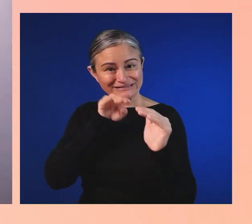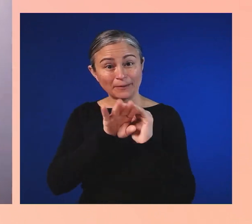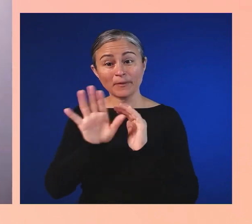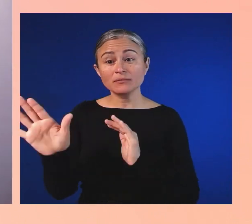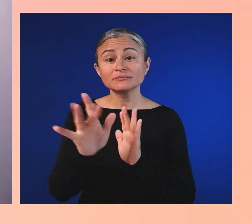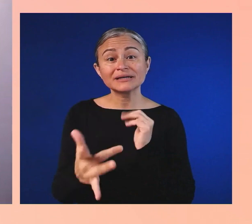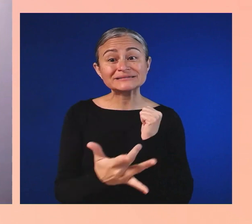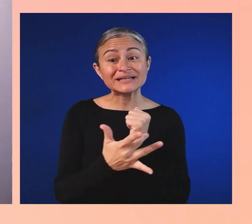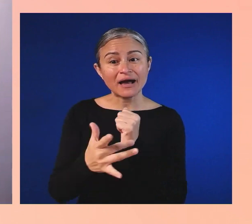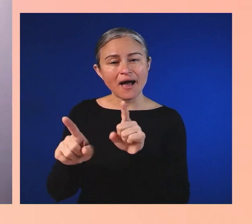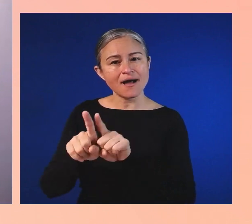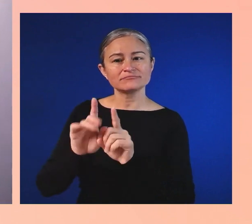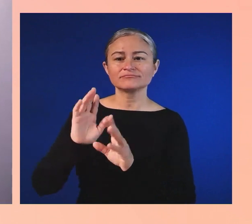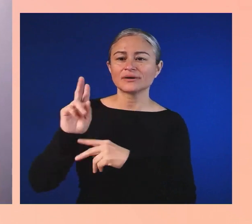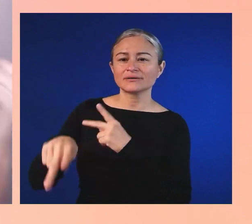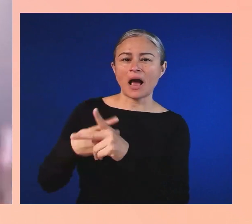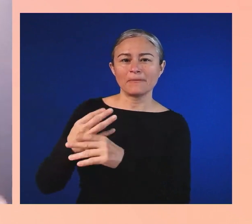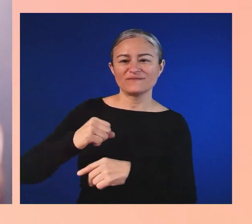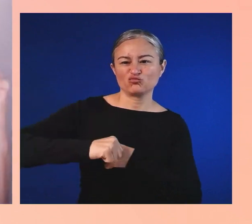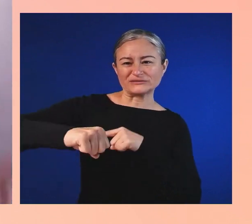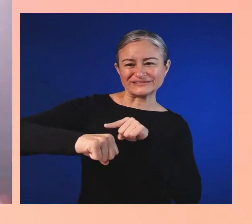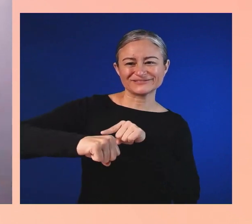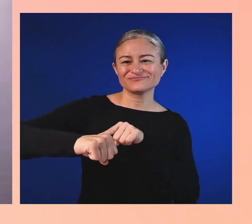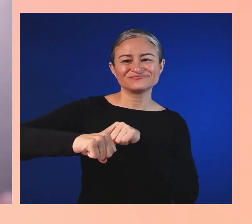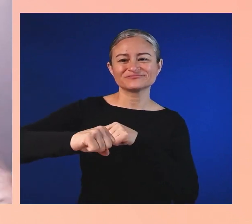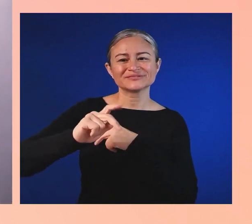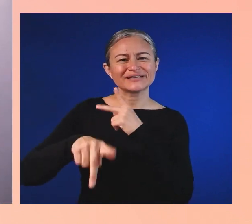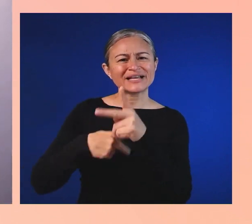I feel like it's going to continue to be that way because